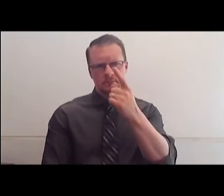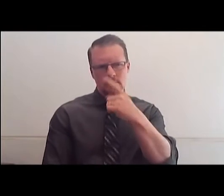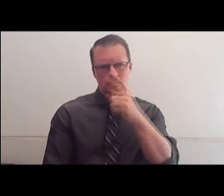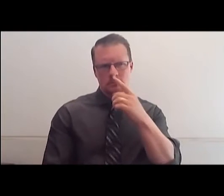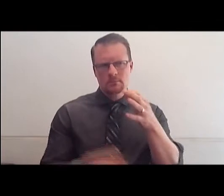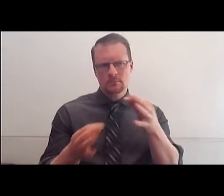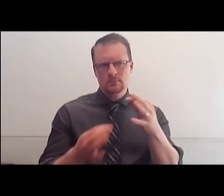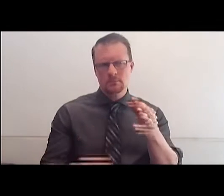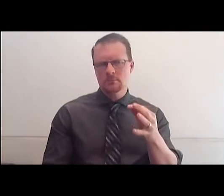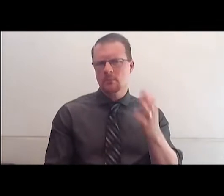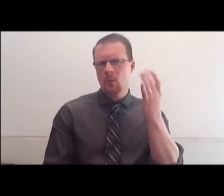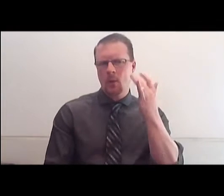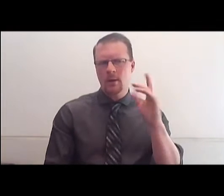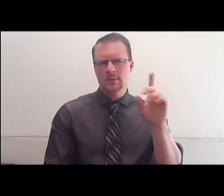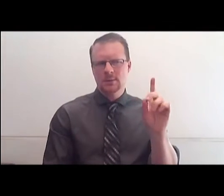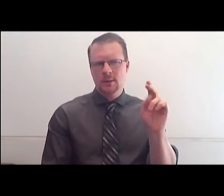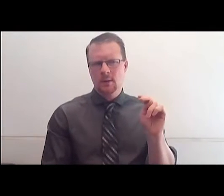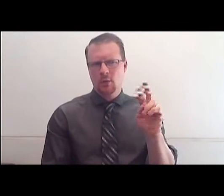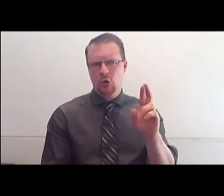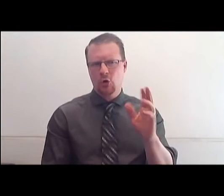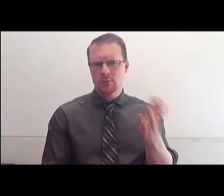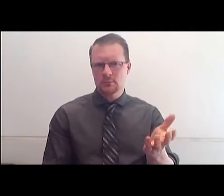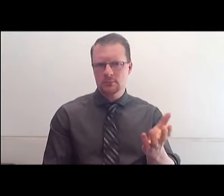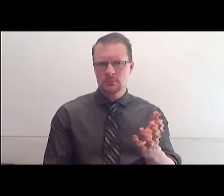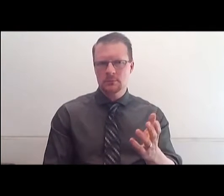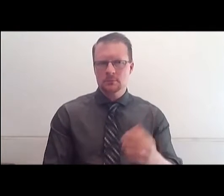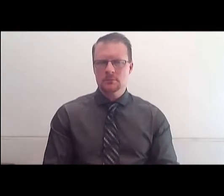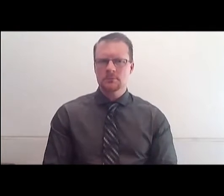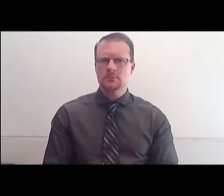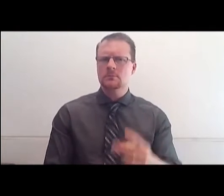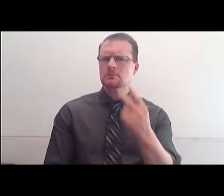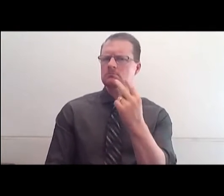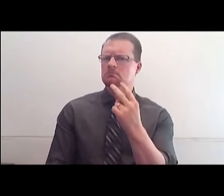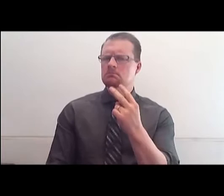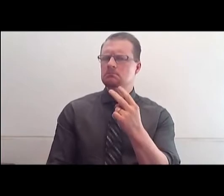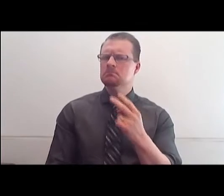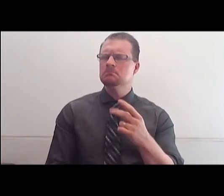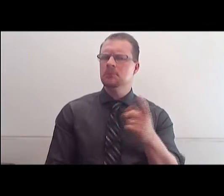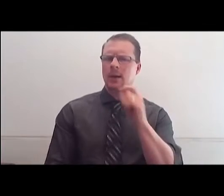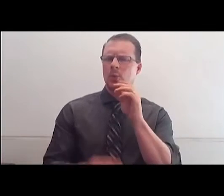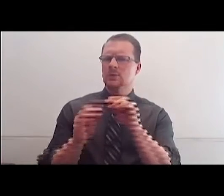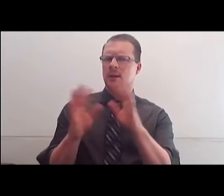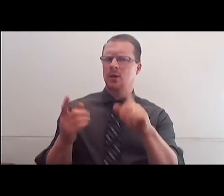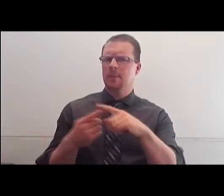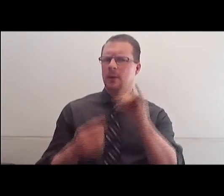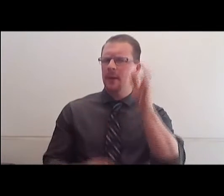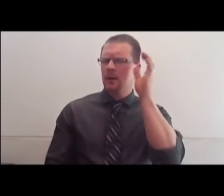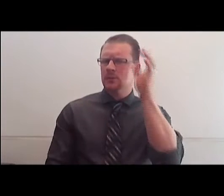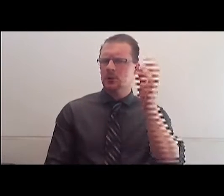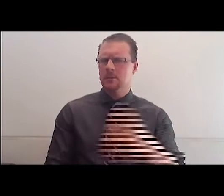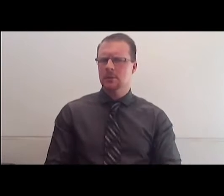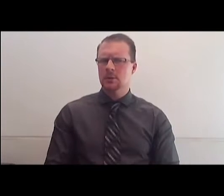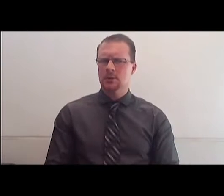So I asked the patient and I asked them what their understanding of DNR was.